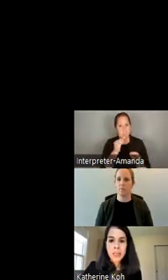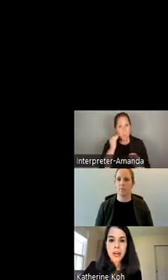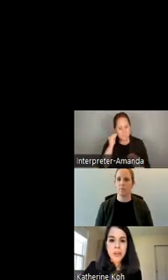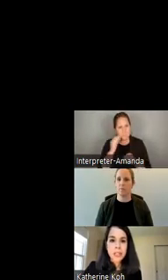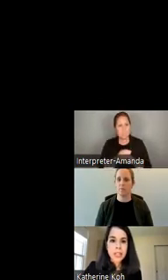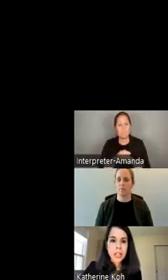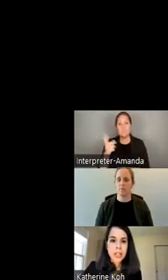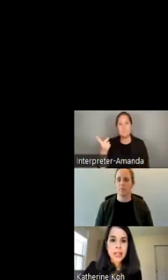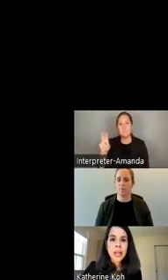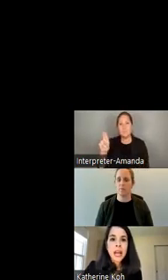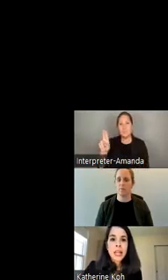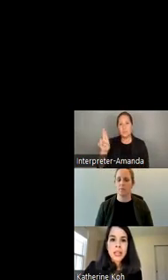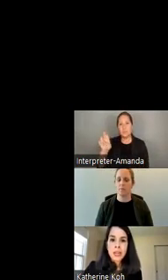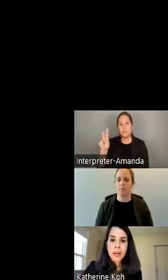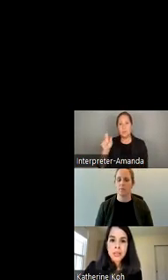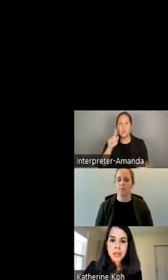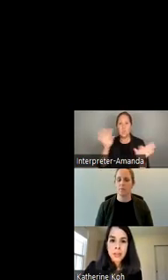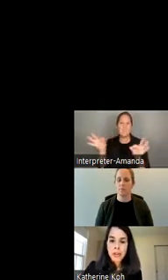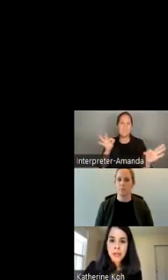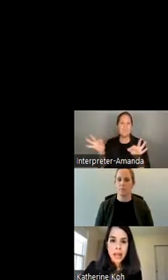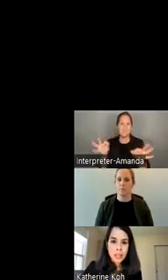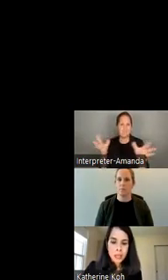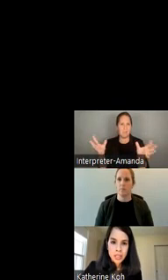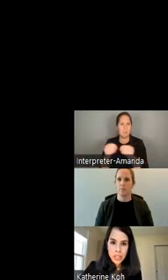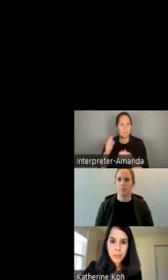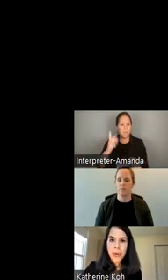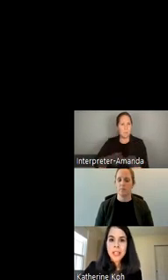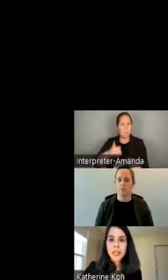in his part of the presentation and then there are also a number of high-risk transition points